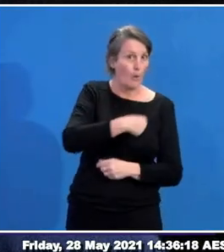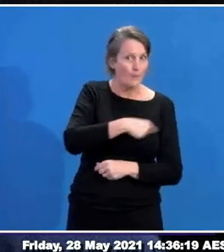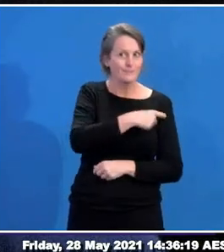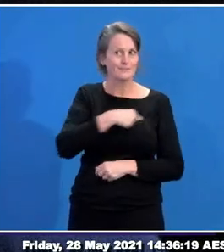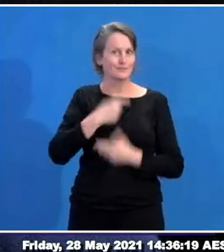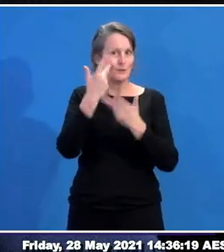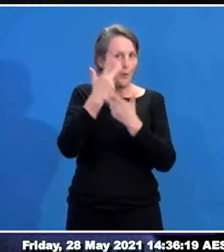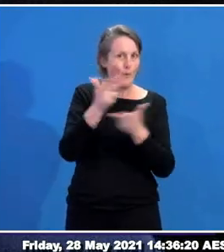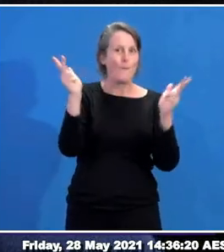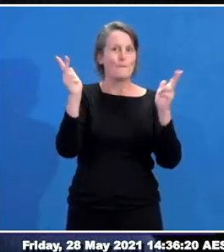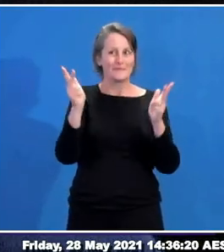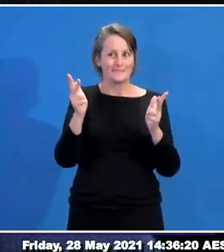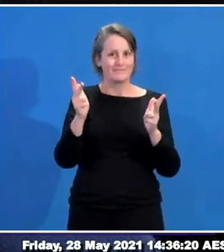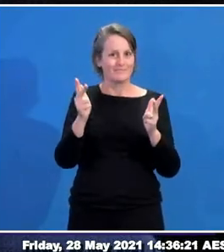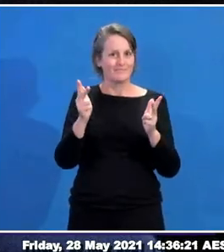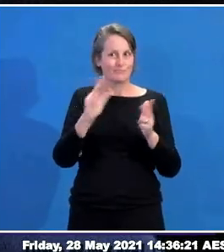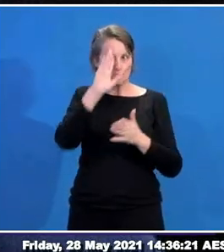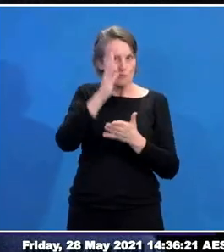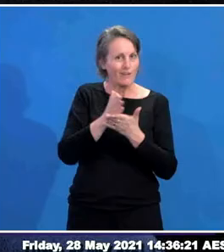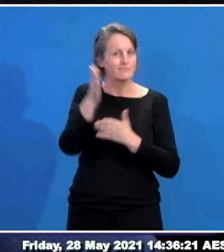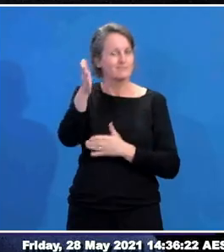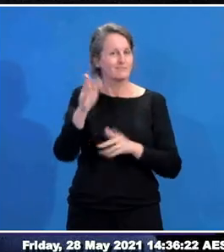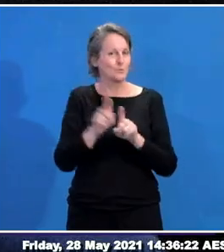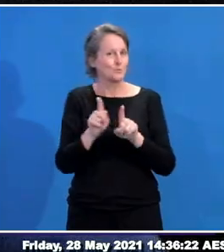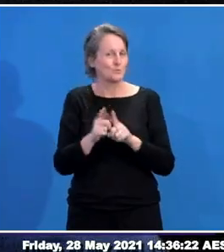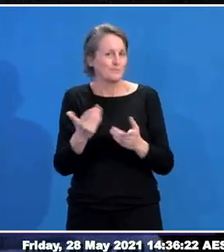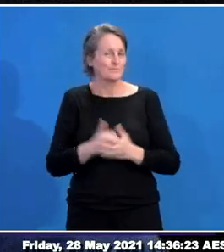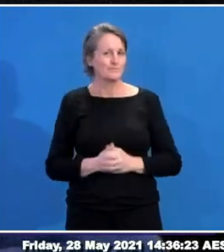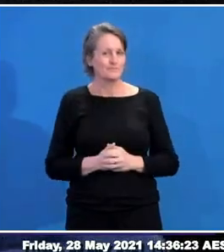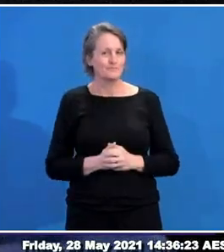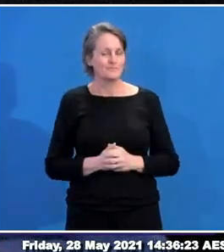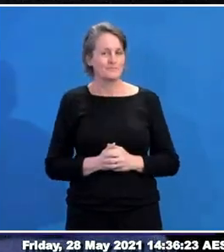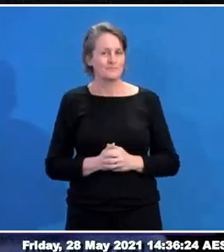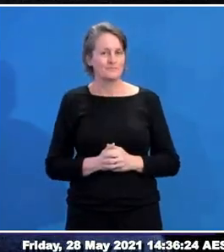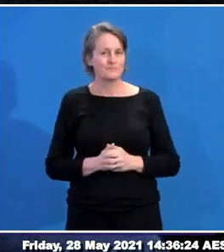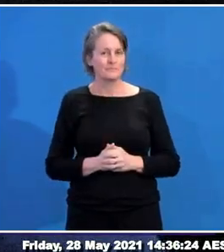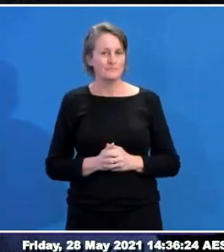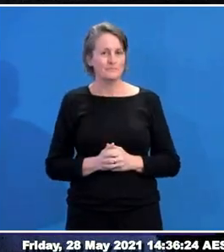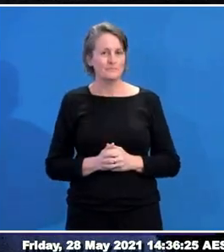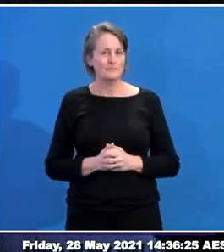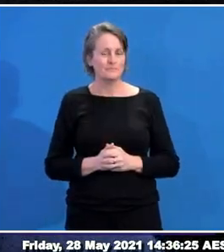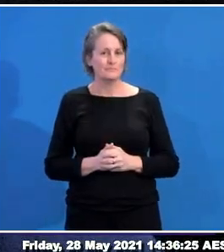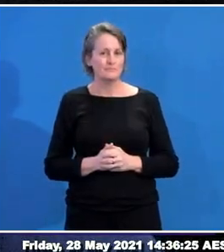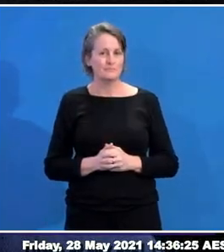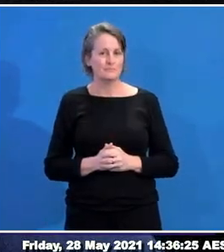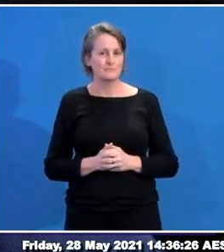mean that work they were relying on that there may be some unmitigated